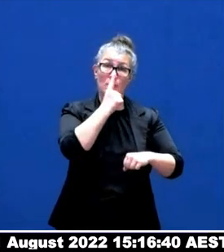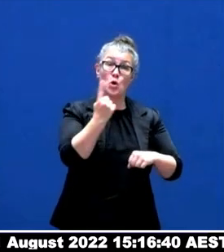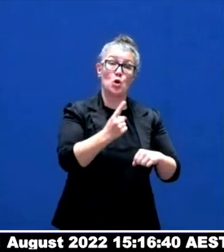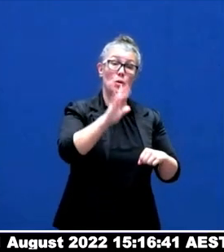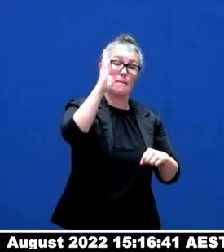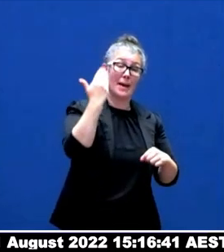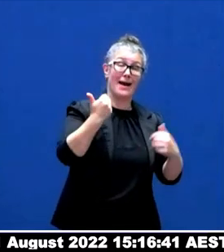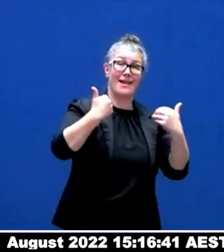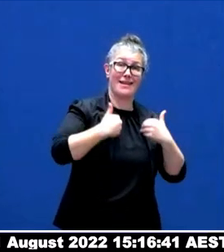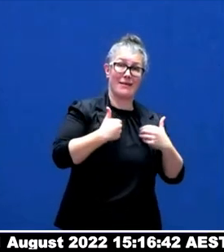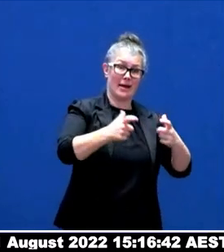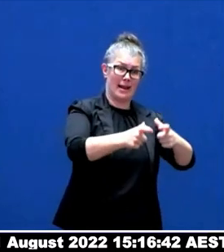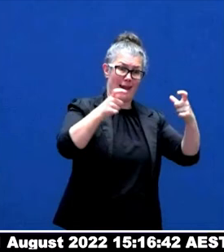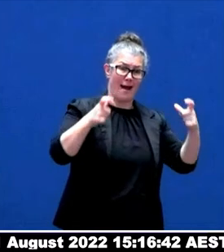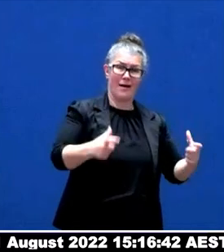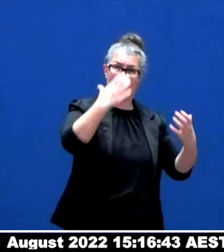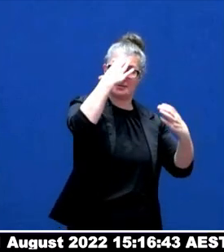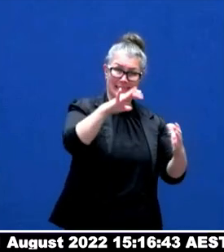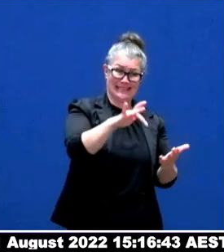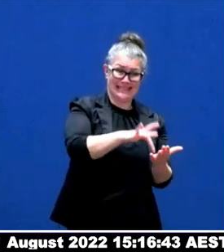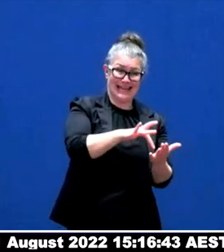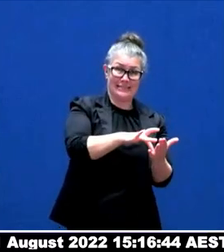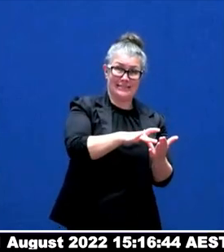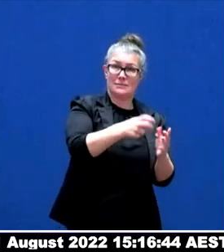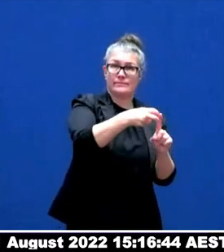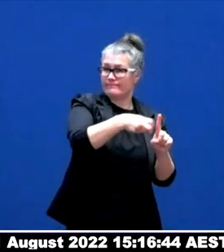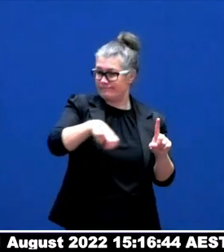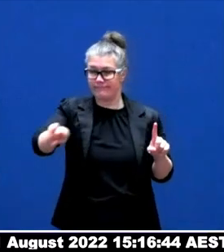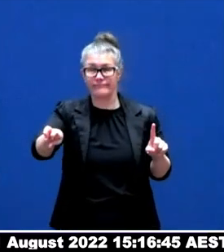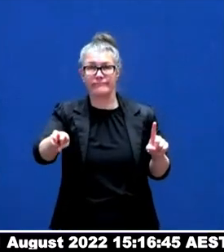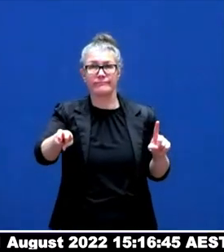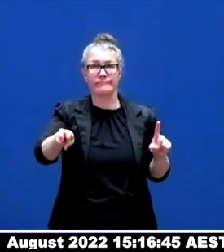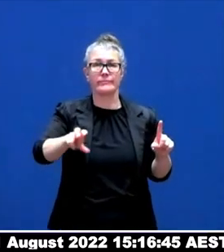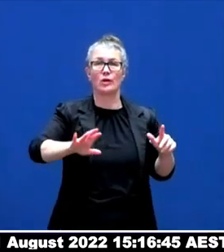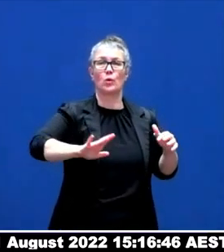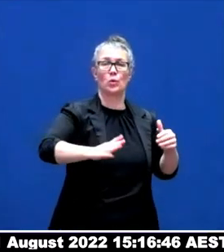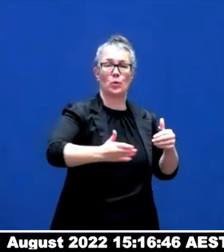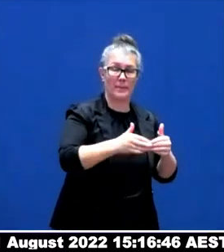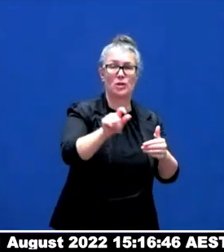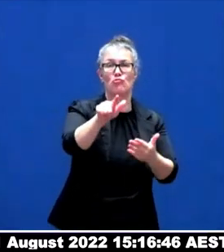centres which is why this is identified here. But you're quite correct. That needs to be updated and taken off the list.